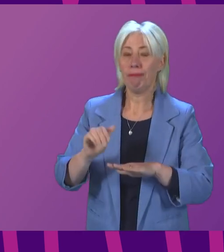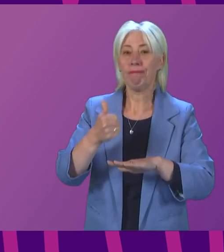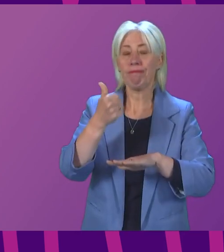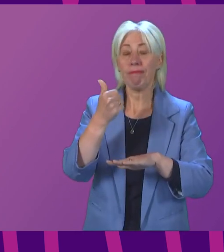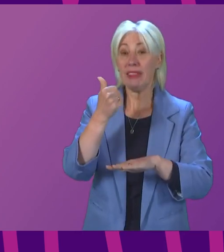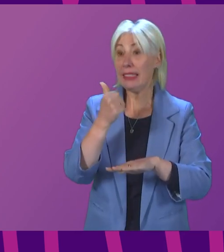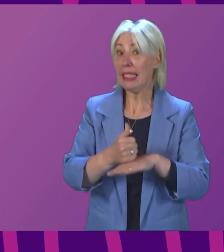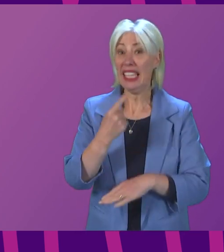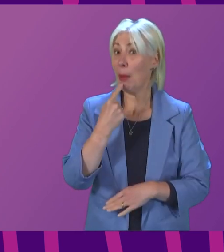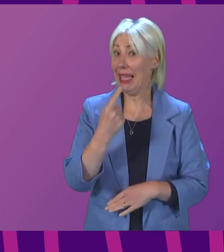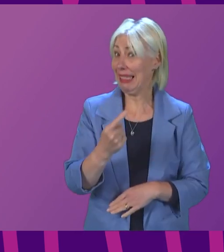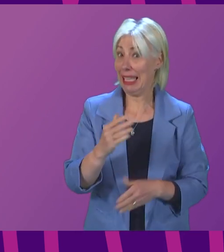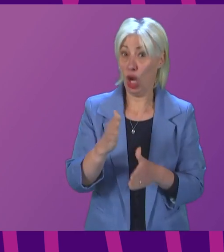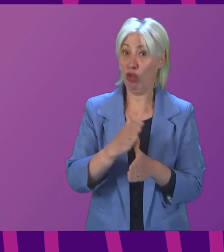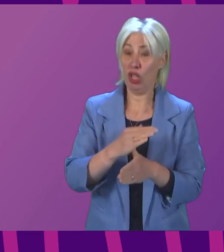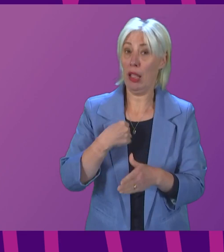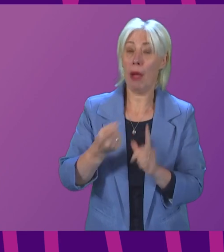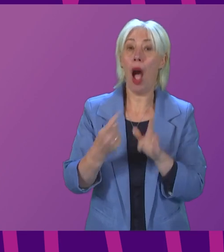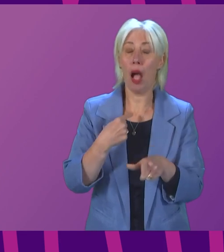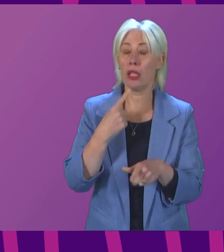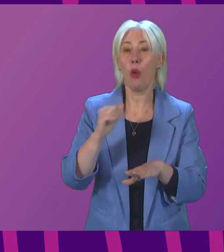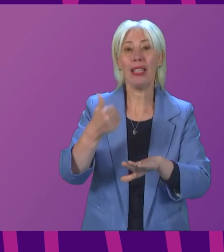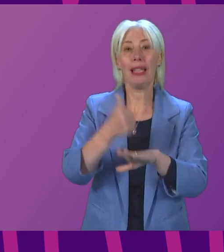As I indicated in my initial answer, we have set up the long Covid strategic network.